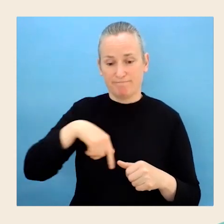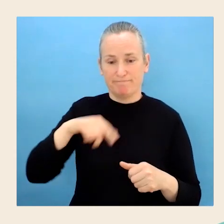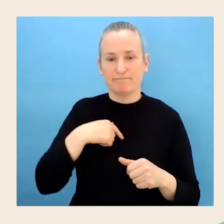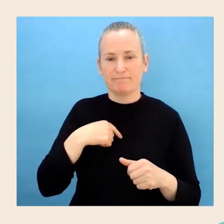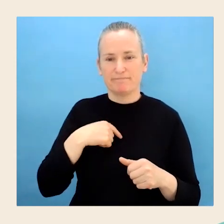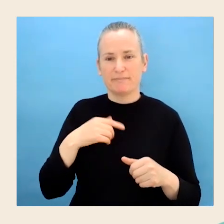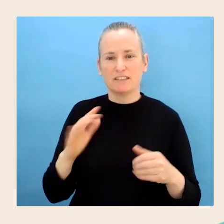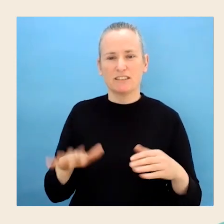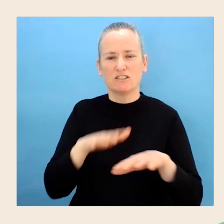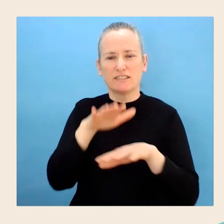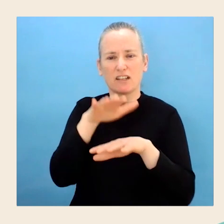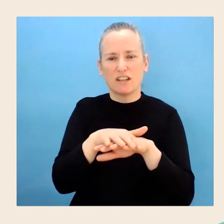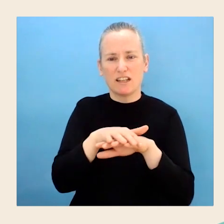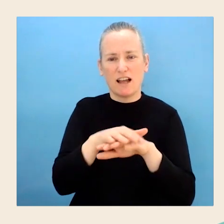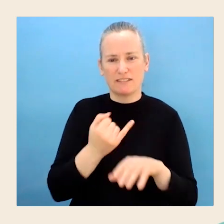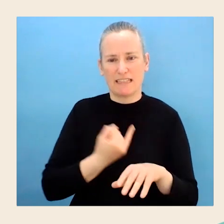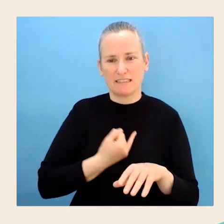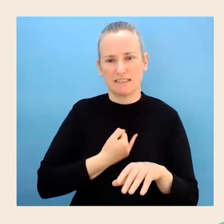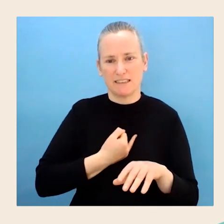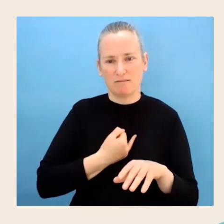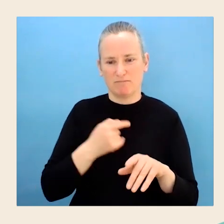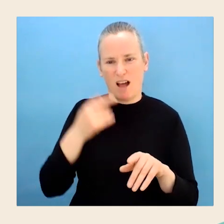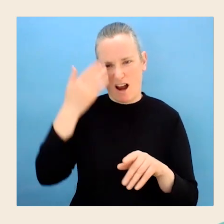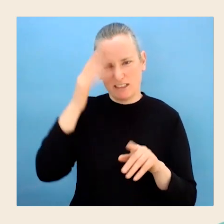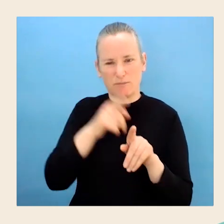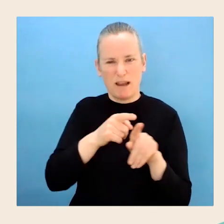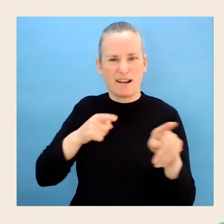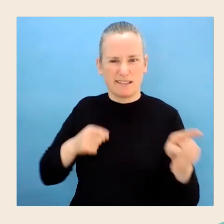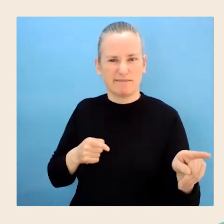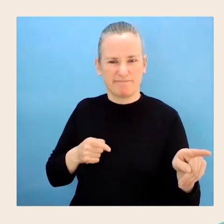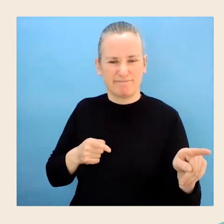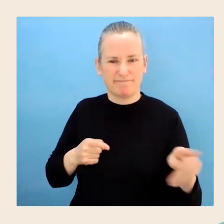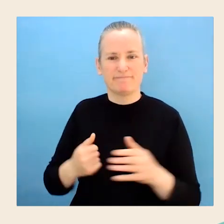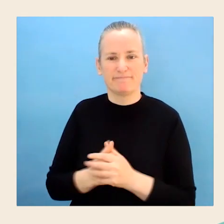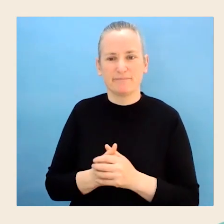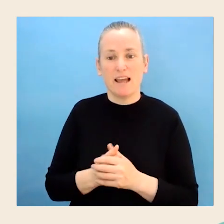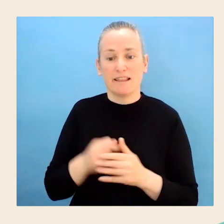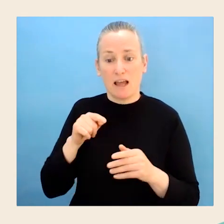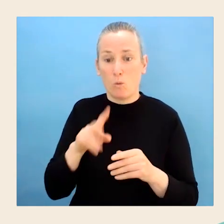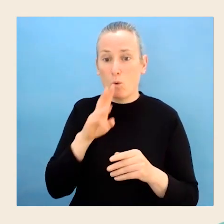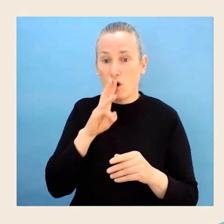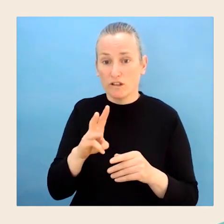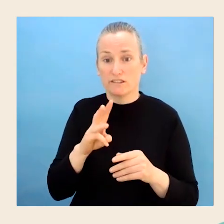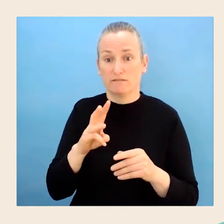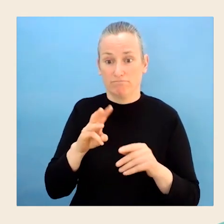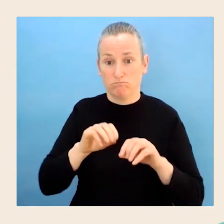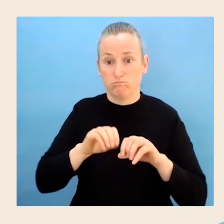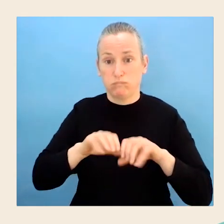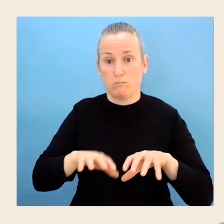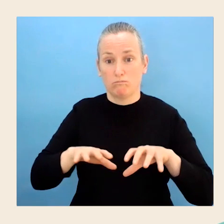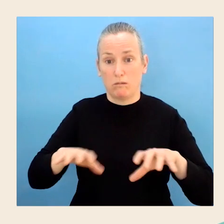And something that is is coming more and more into conversation. But reading through Disability Visibility,